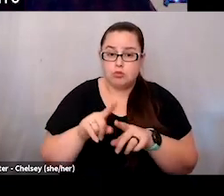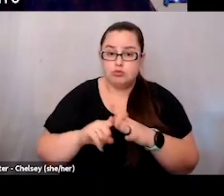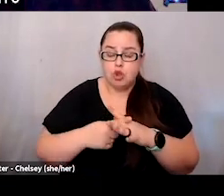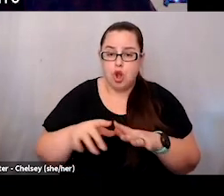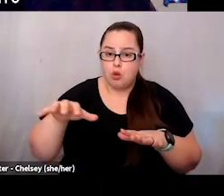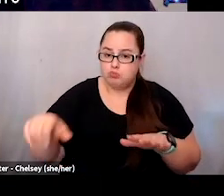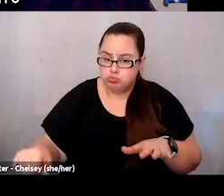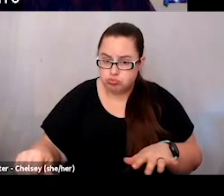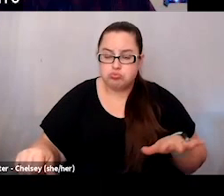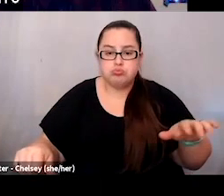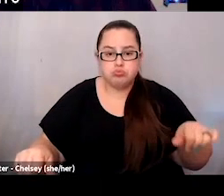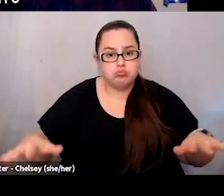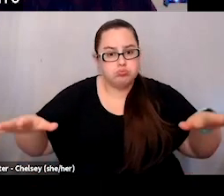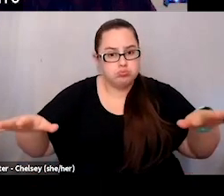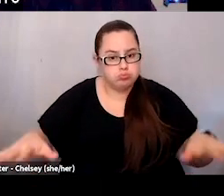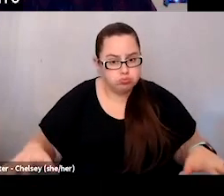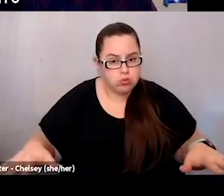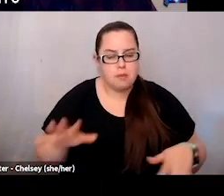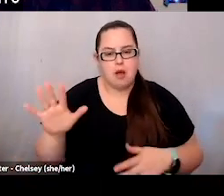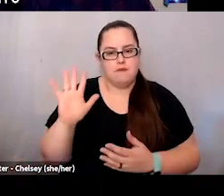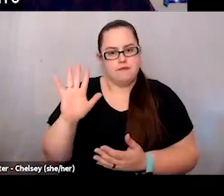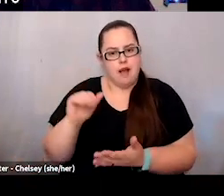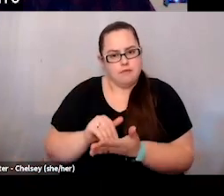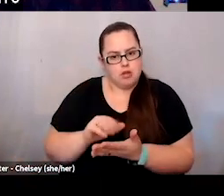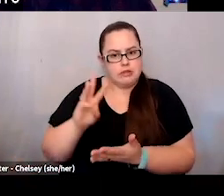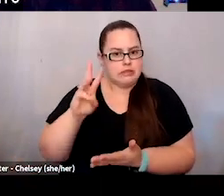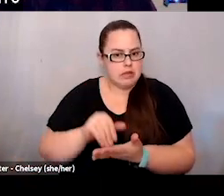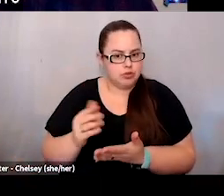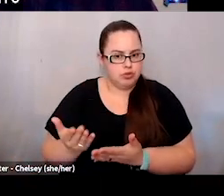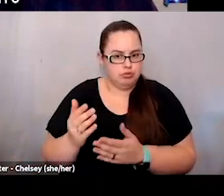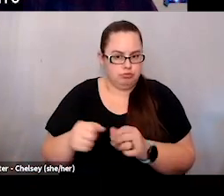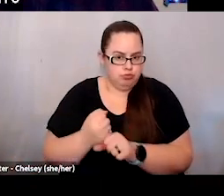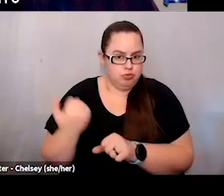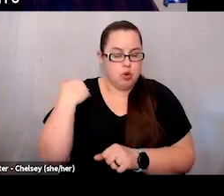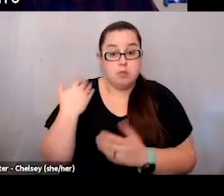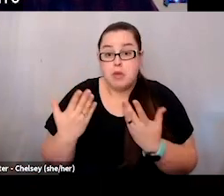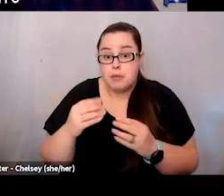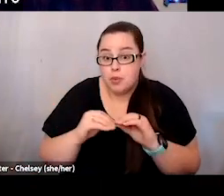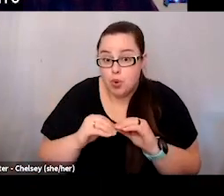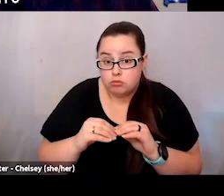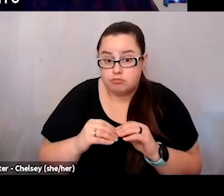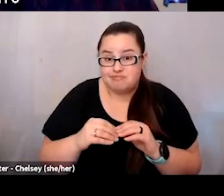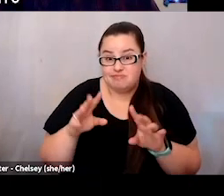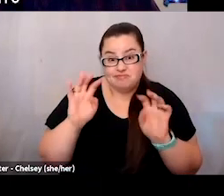settlements probably around five, 6,000 years ago, maybe longer, we really don't know. And